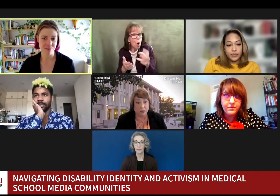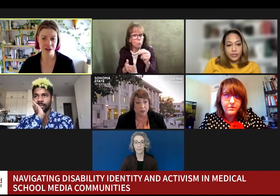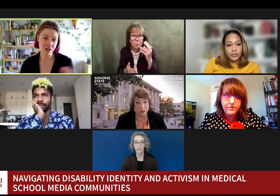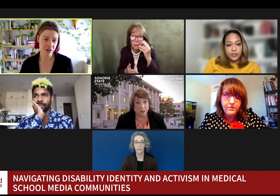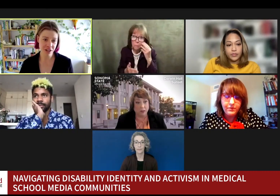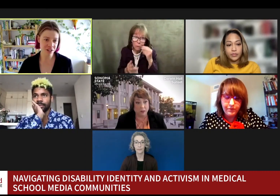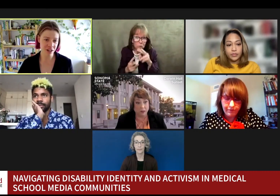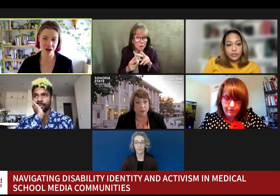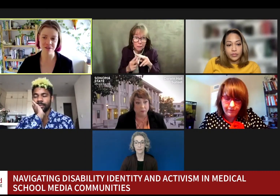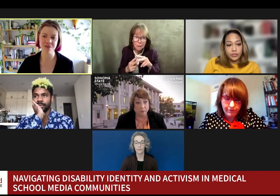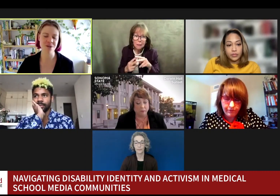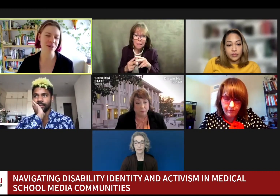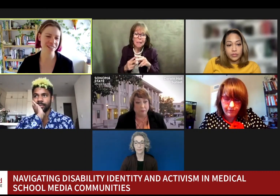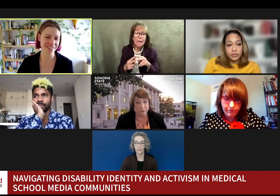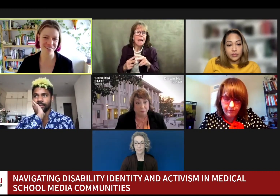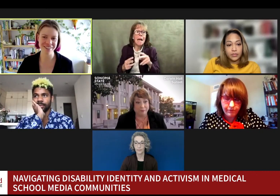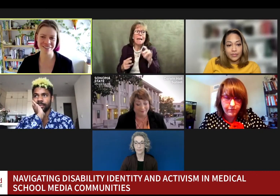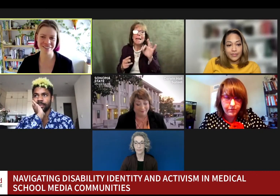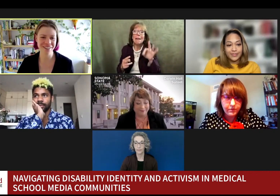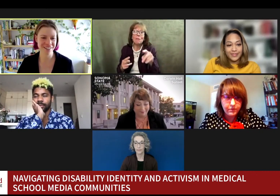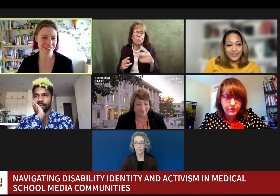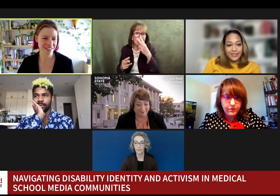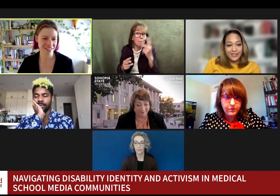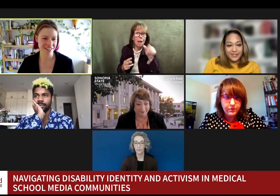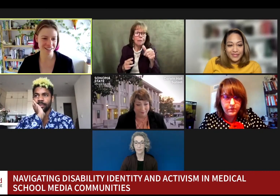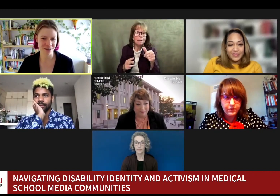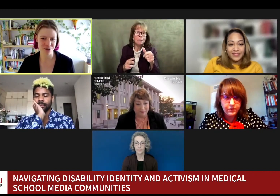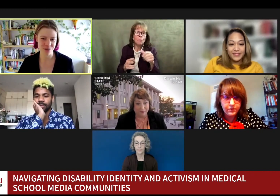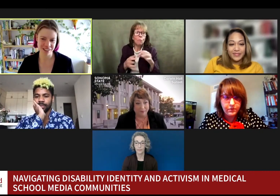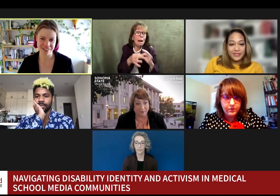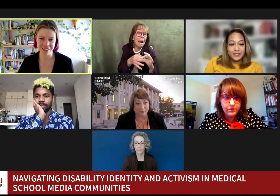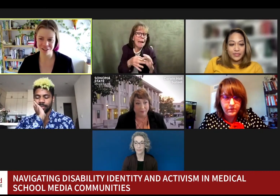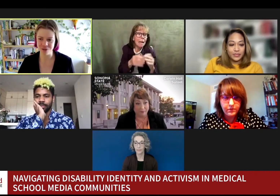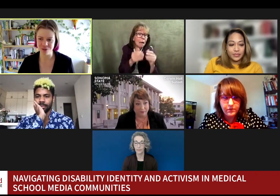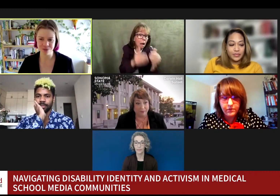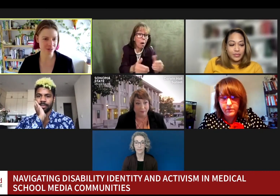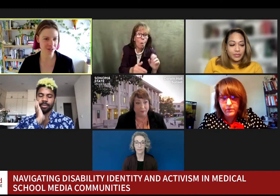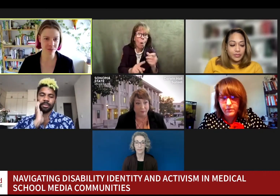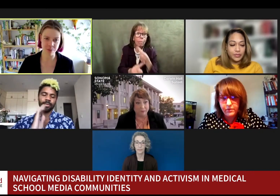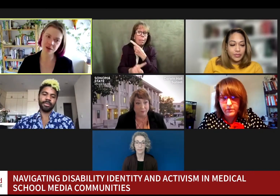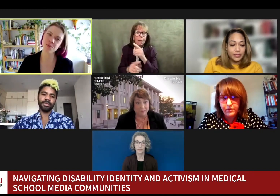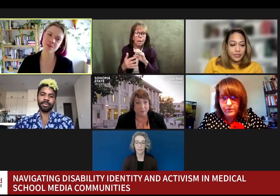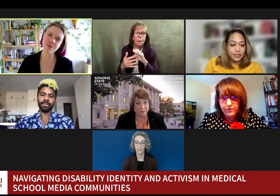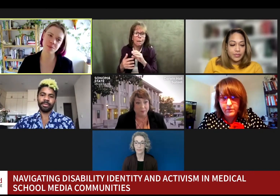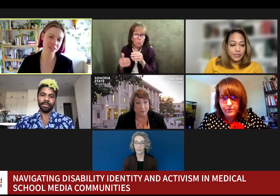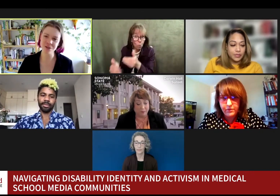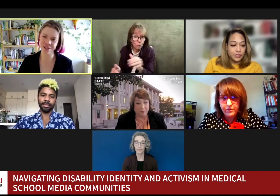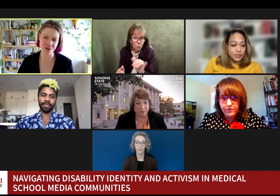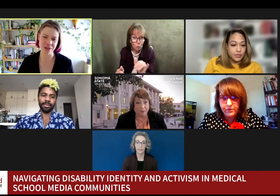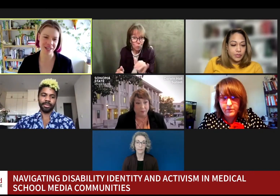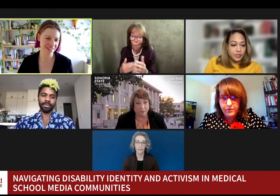And feel free to jump off of this question also in other ways that you might want to interpret it.